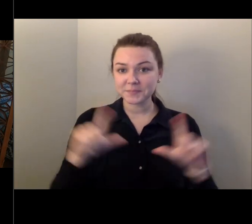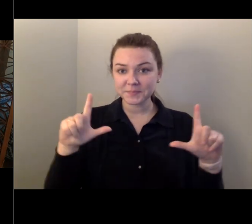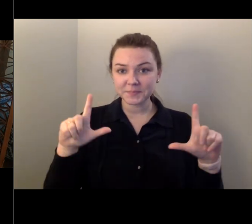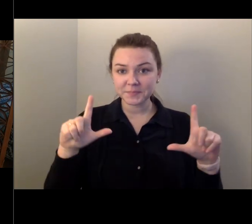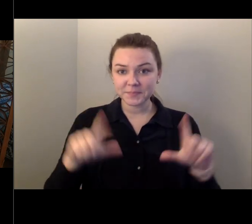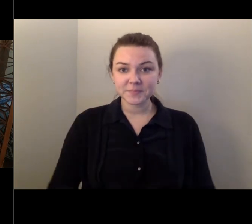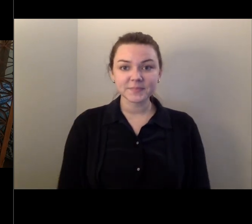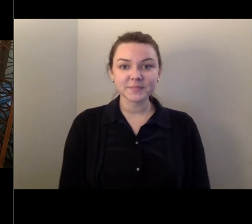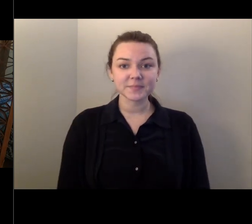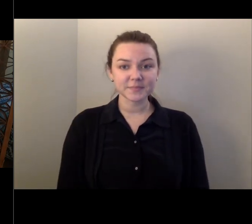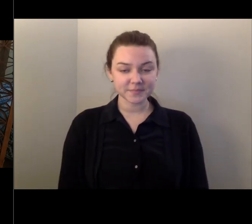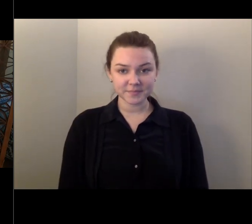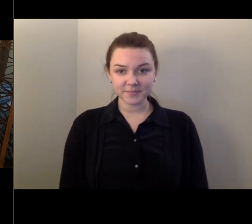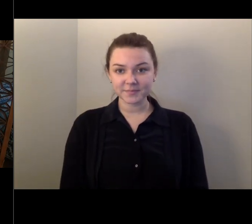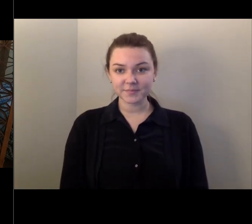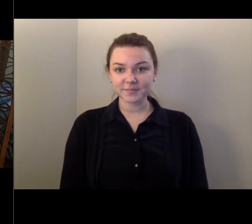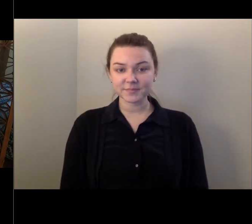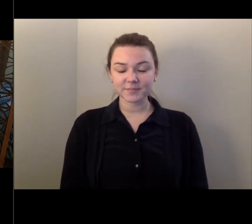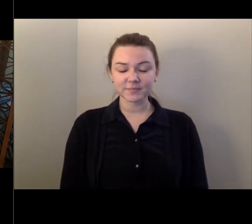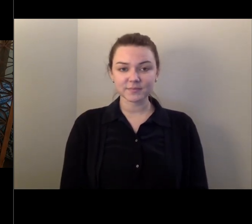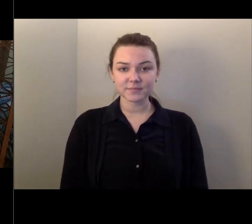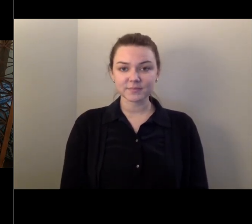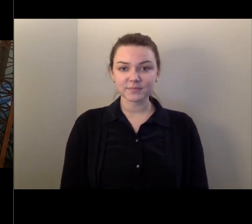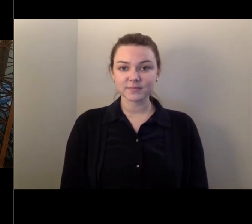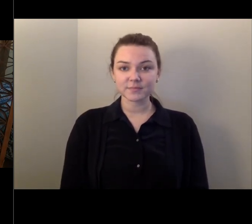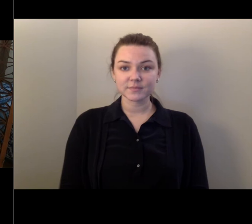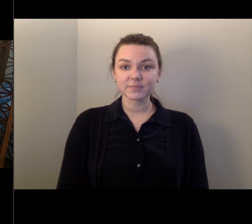And we're going to move on to that.